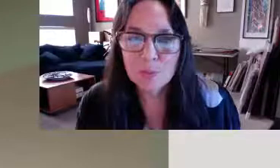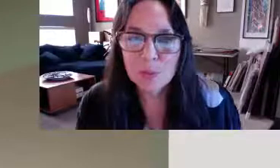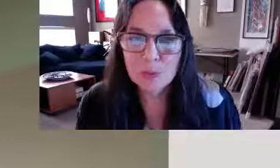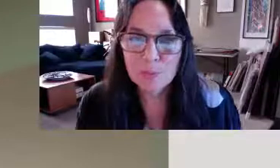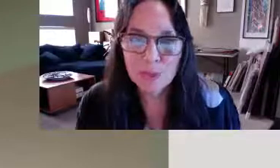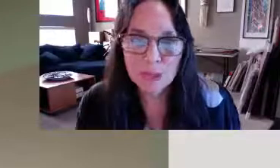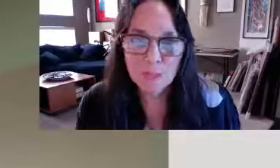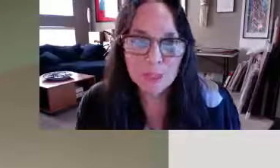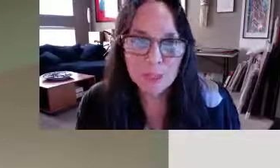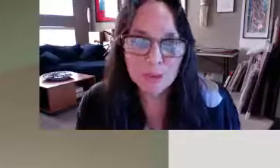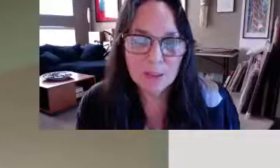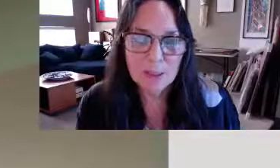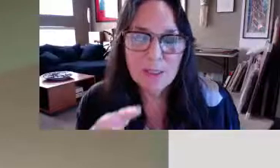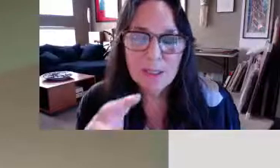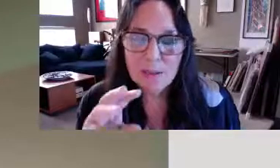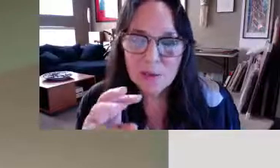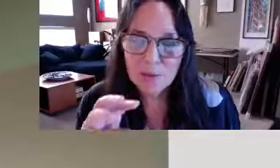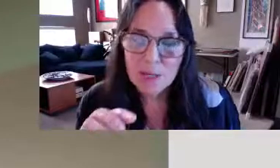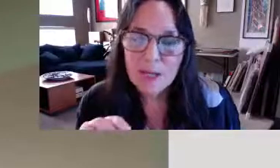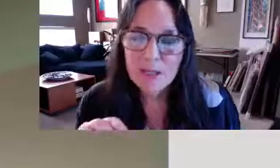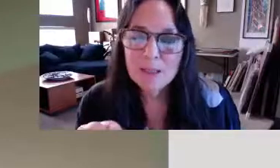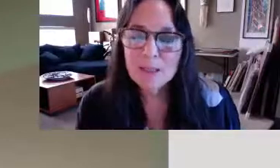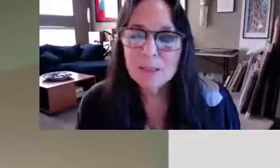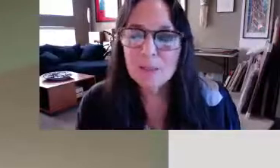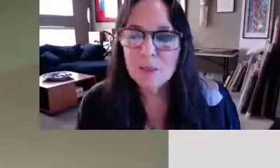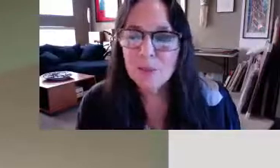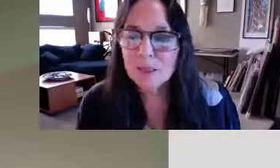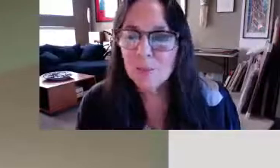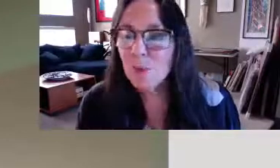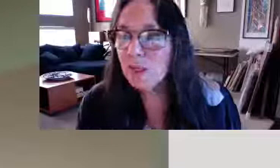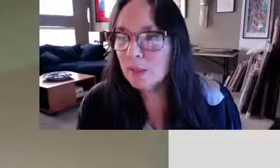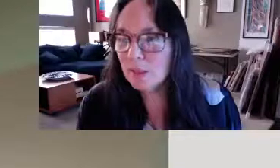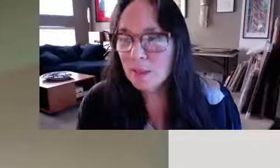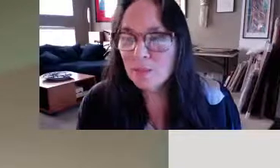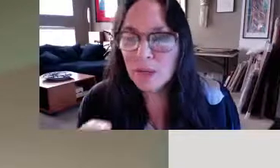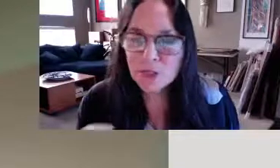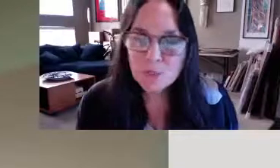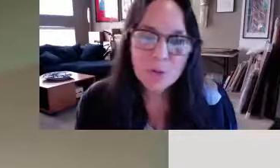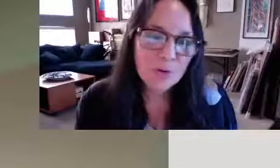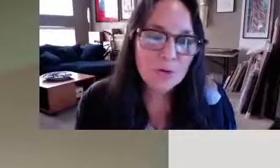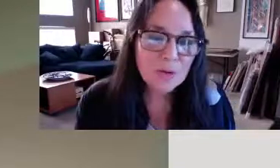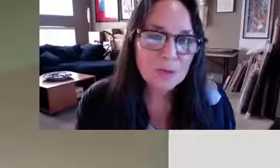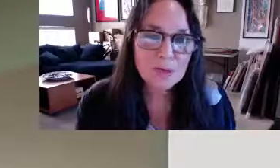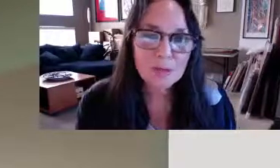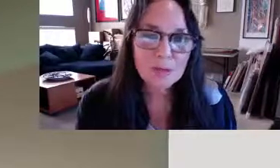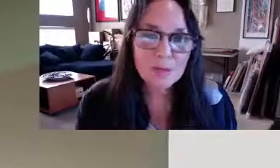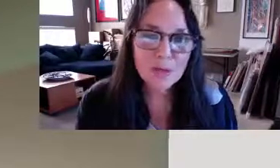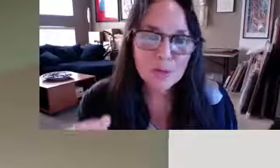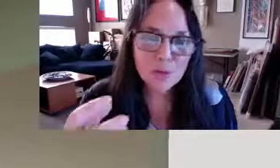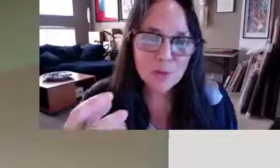know compared to the pixel and the grain is you know in some ways much more earthen you know so i